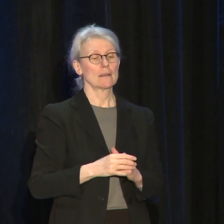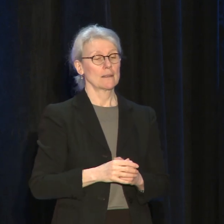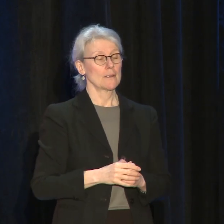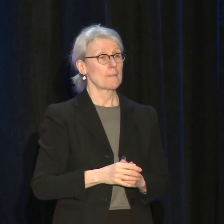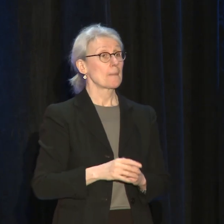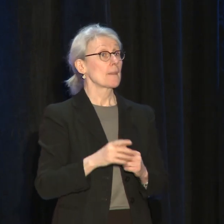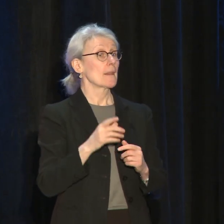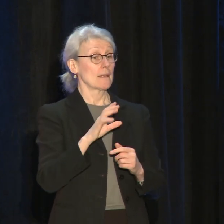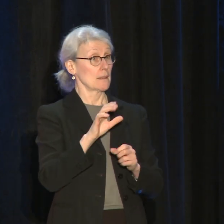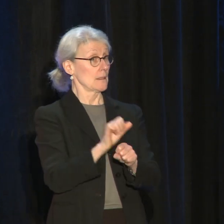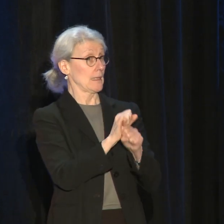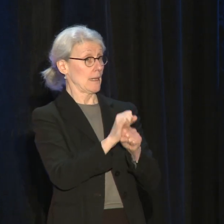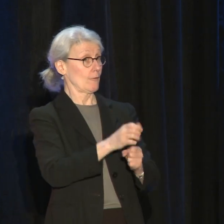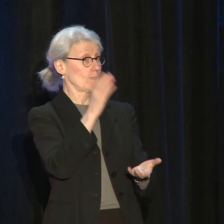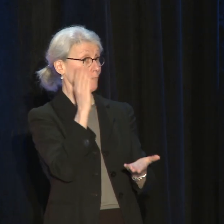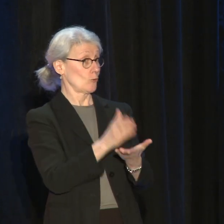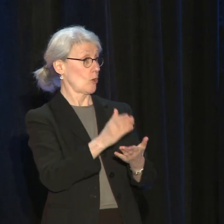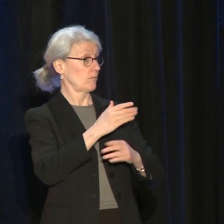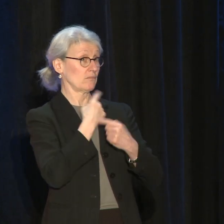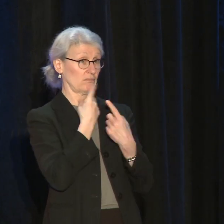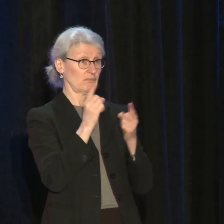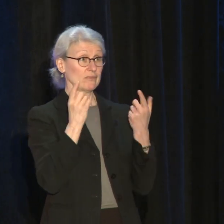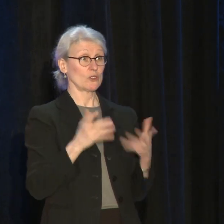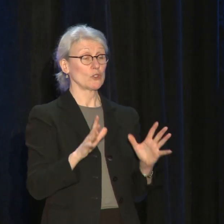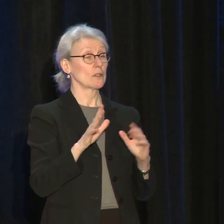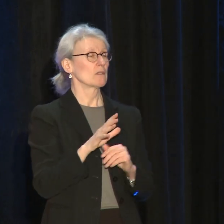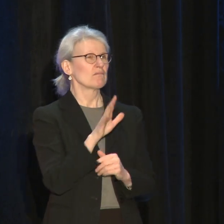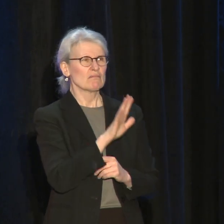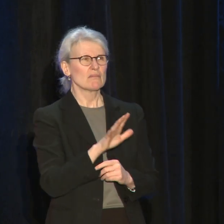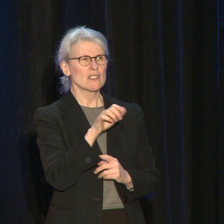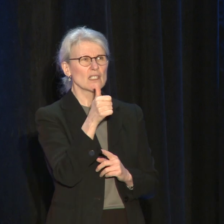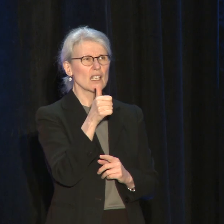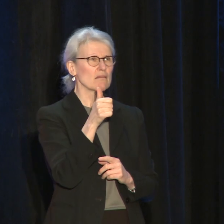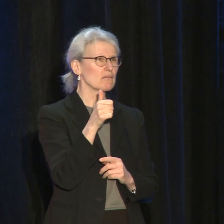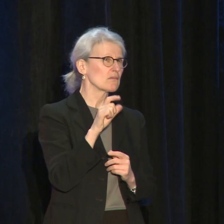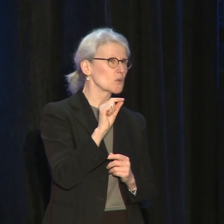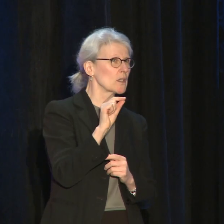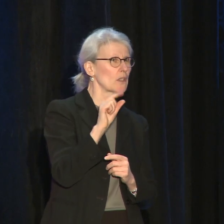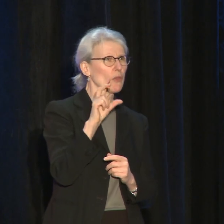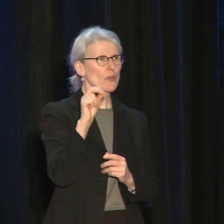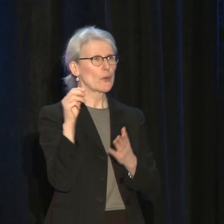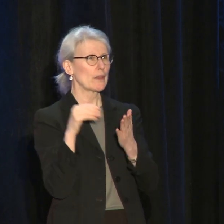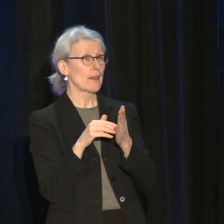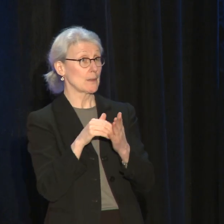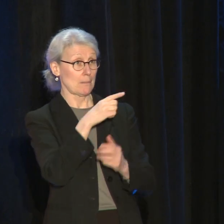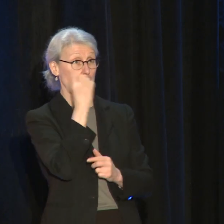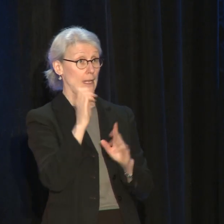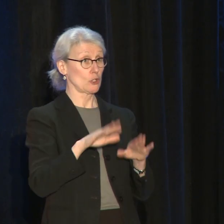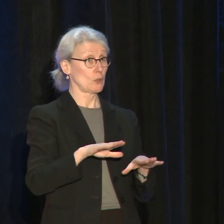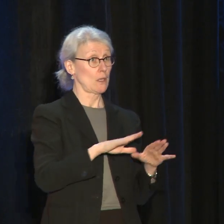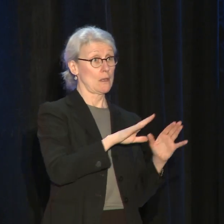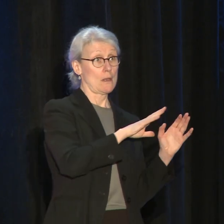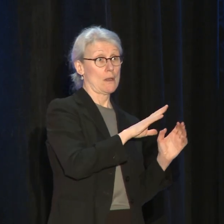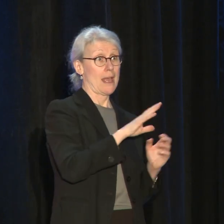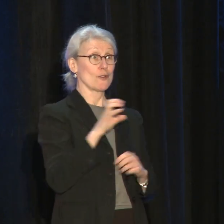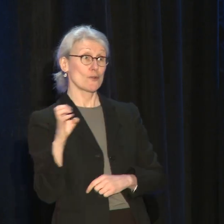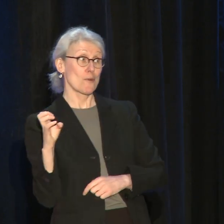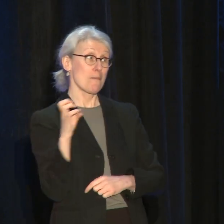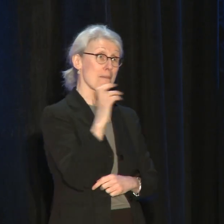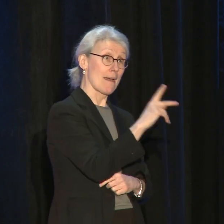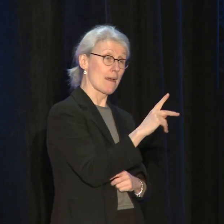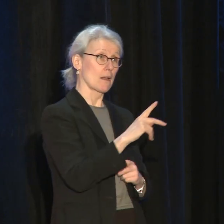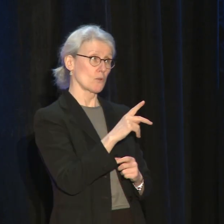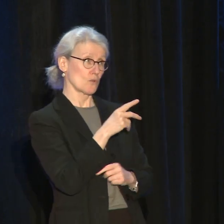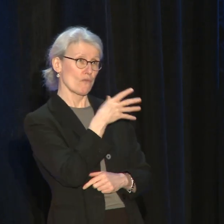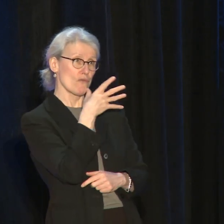slavery ended, tens of thousands of Black children were returned to forced labor for former white